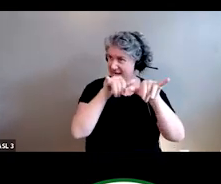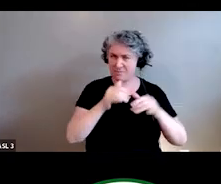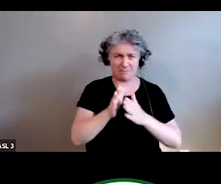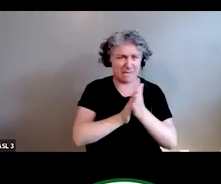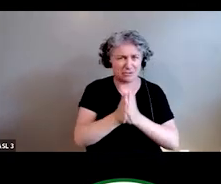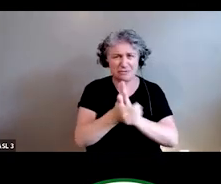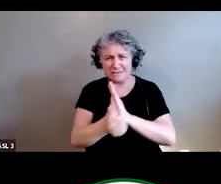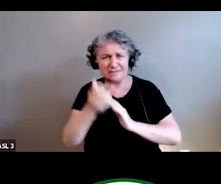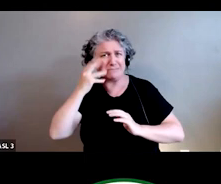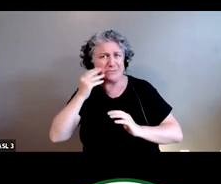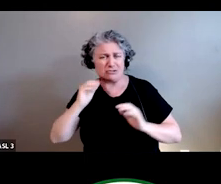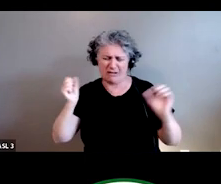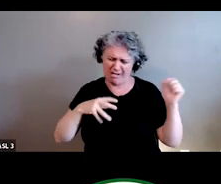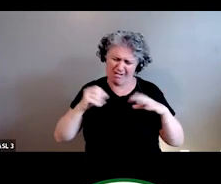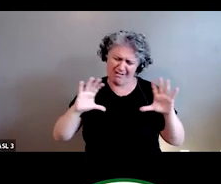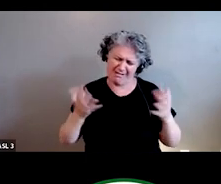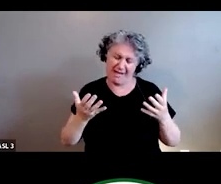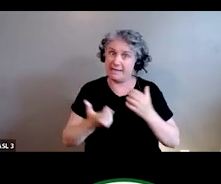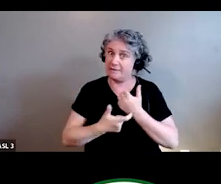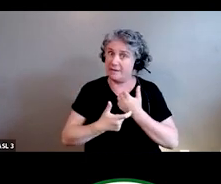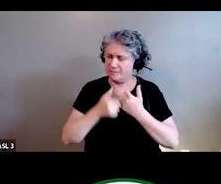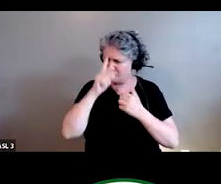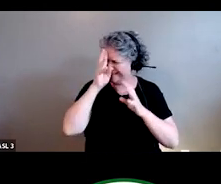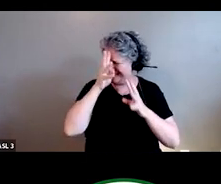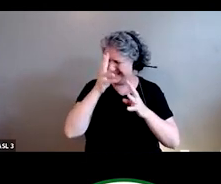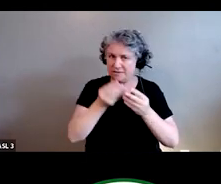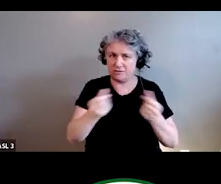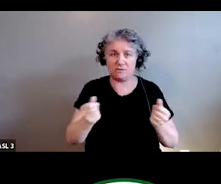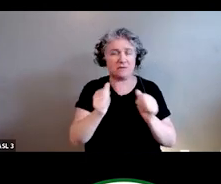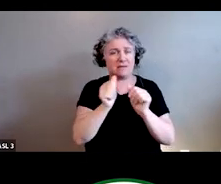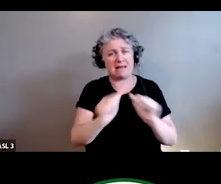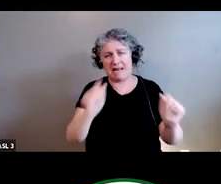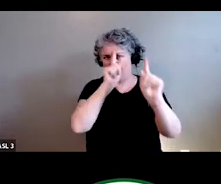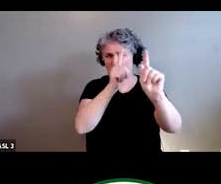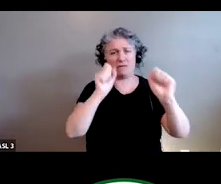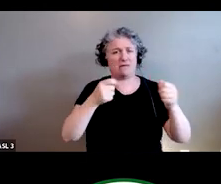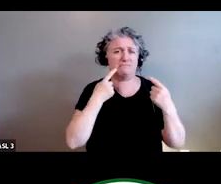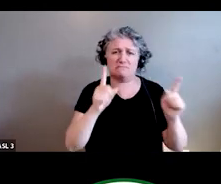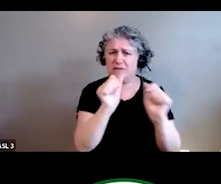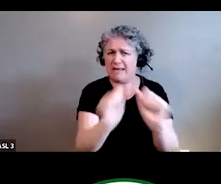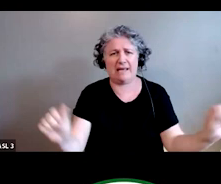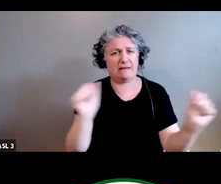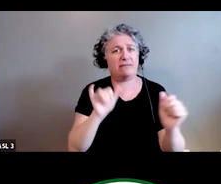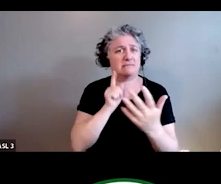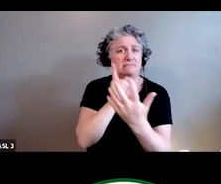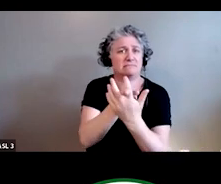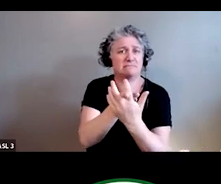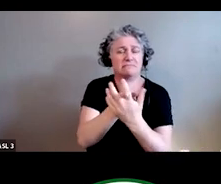Anything can be achieved. Goes can be attained. Barriers can be broken. Dreams can be realized